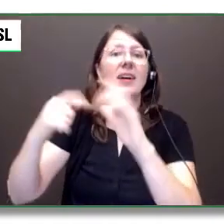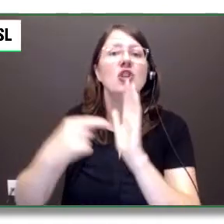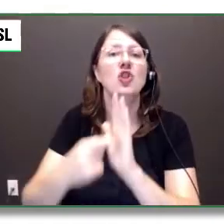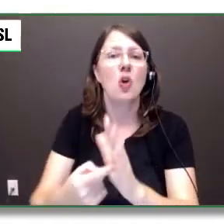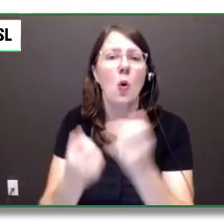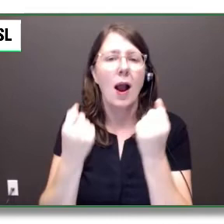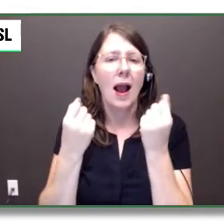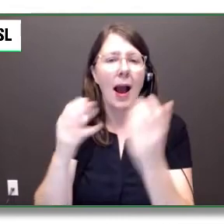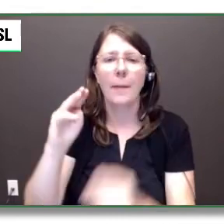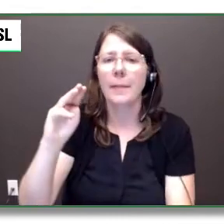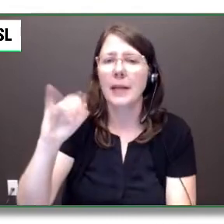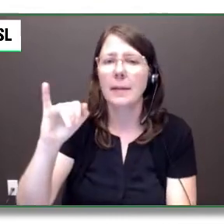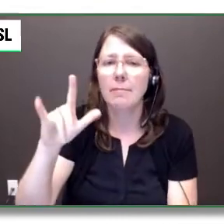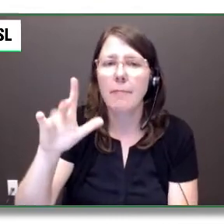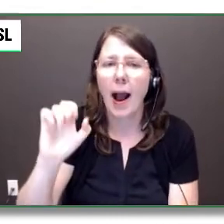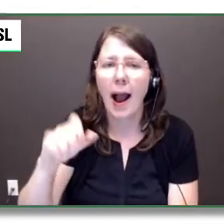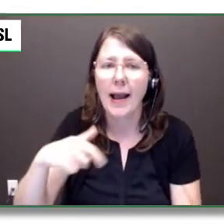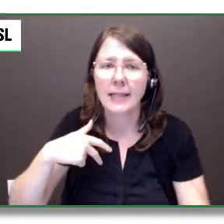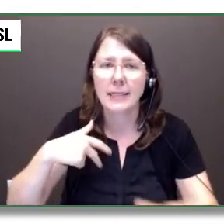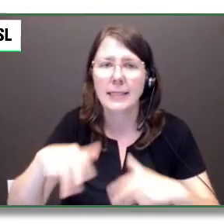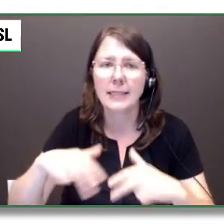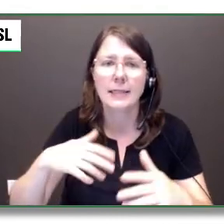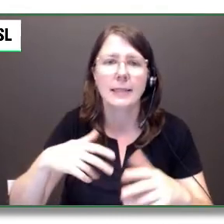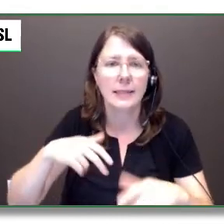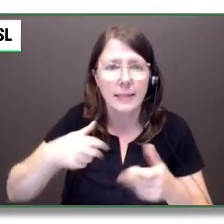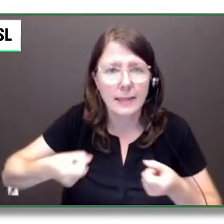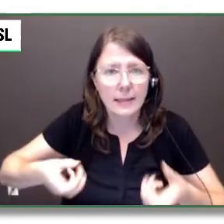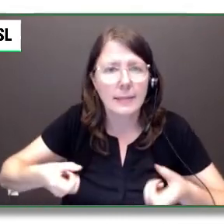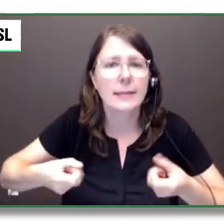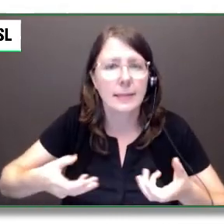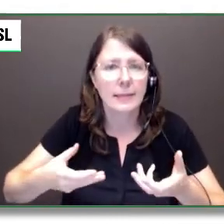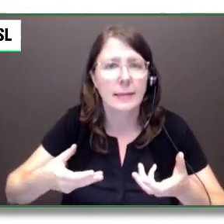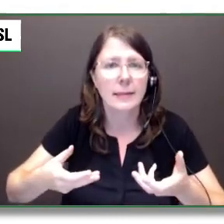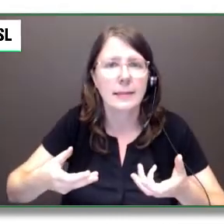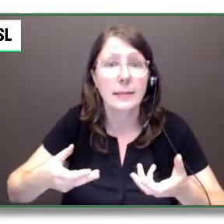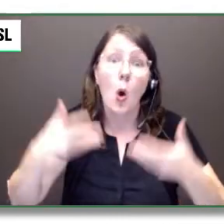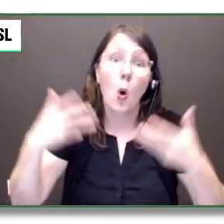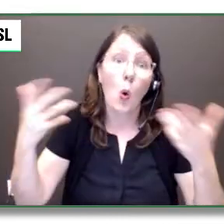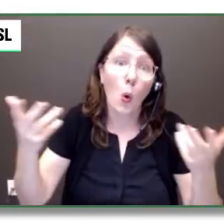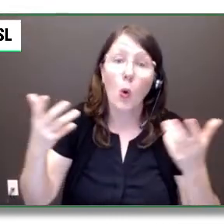that you you can kind of get an idea of how far away you are from your target